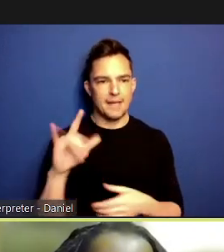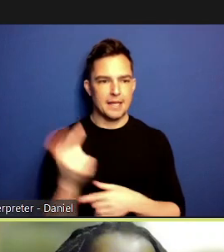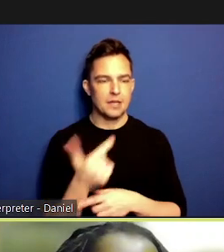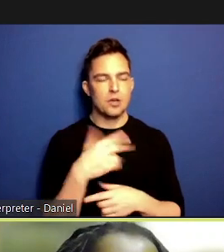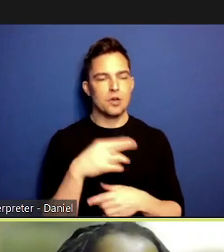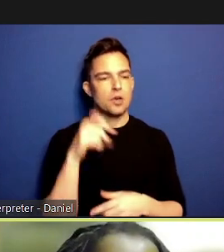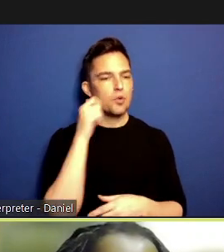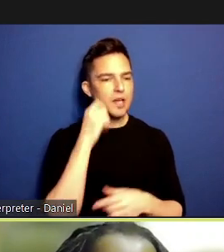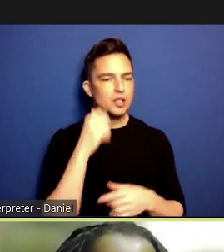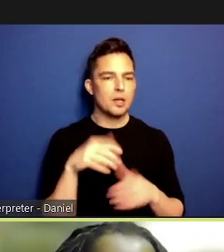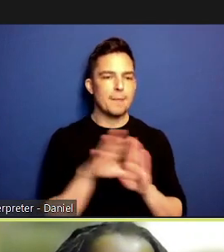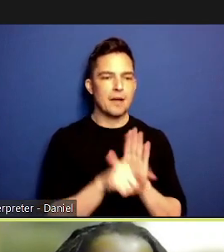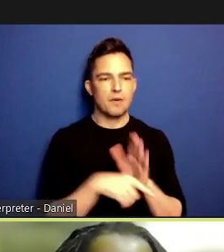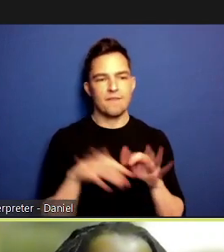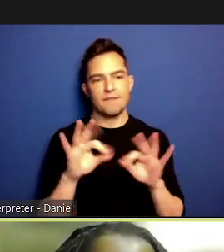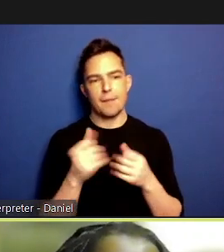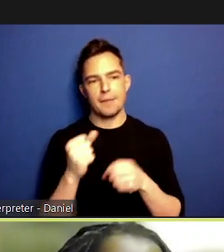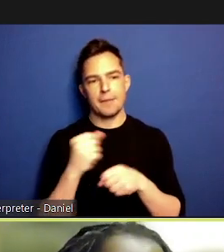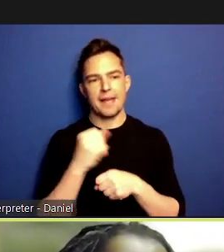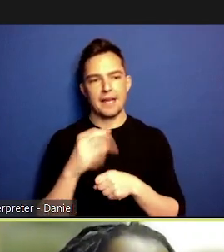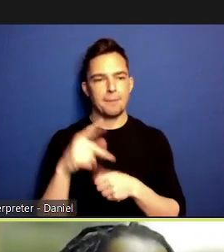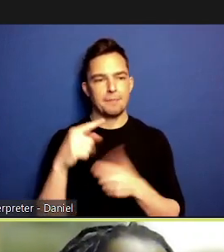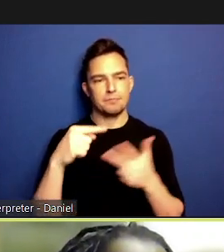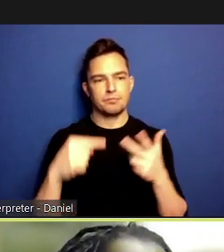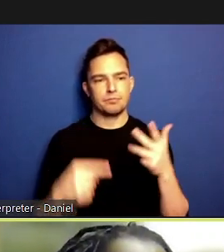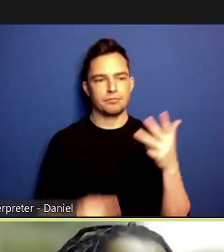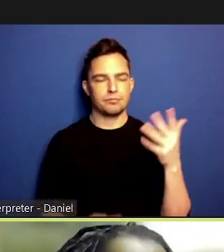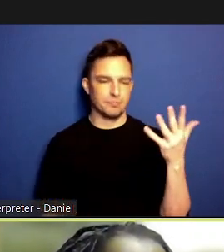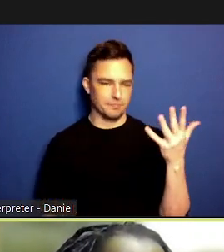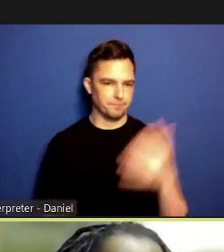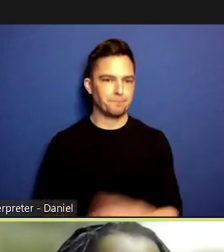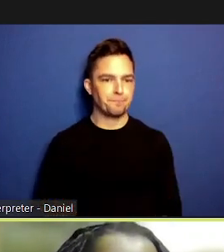their family makeups and et cetera, et cetera, et cetera.